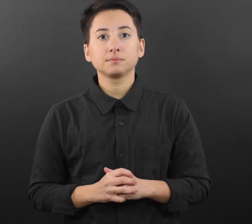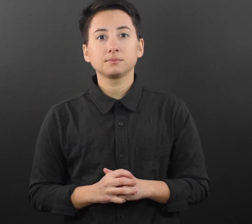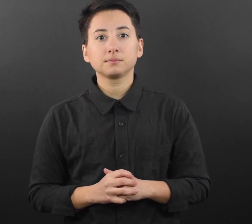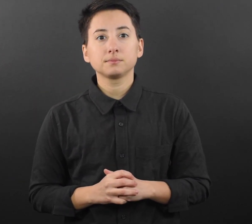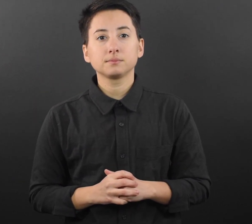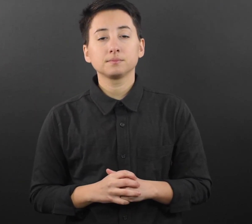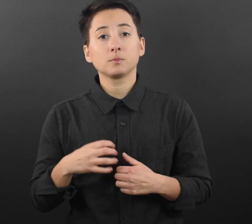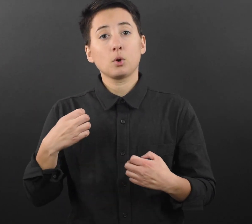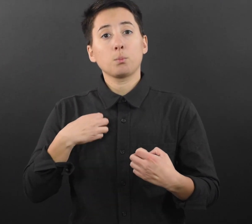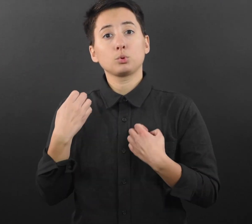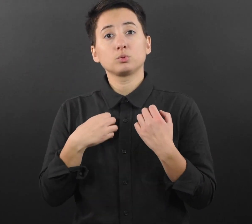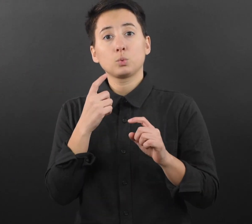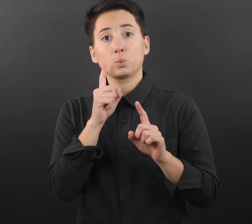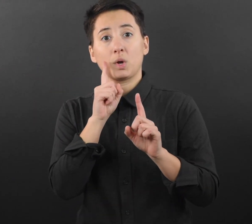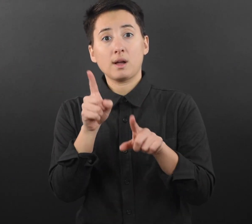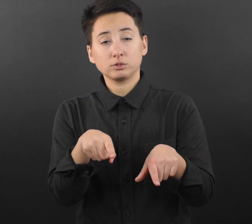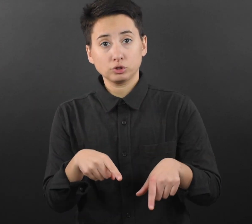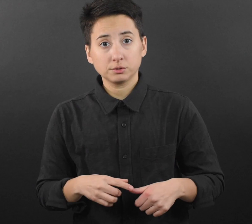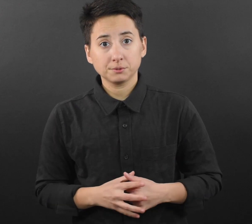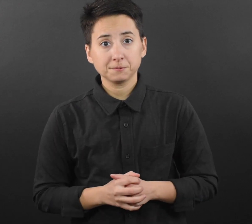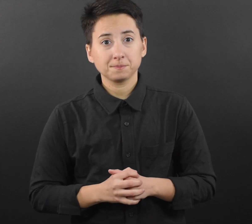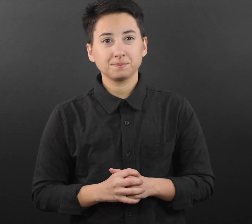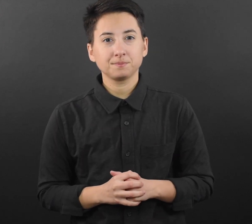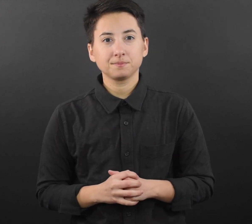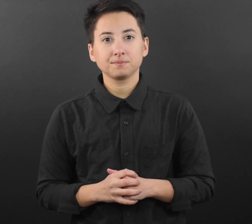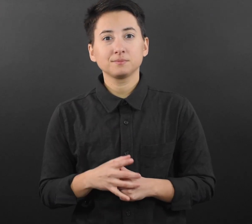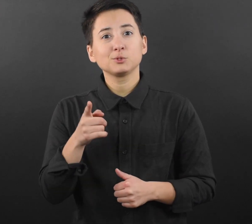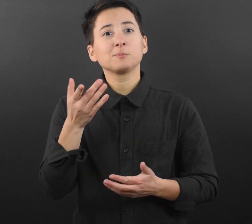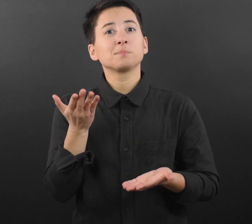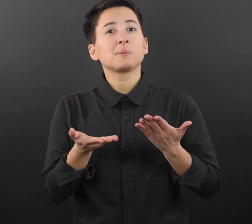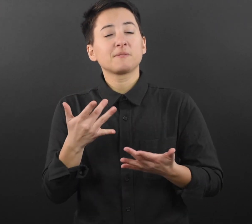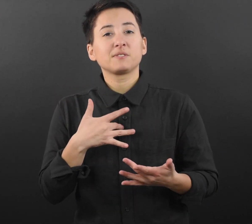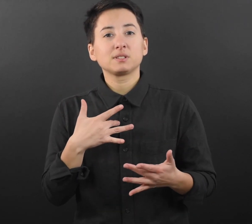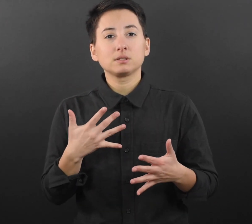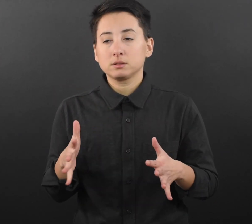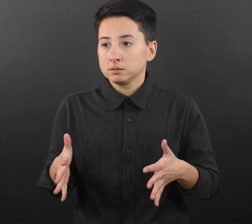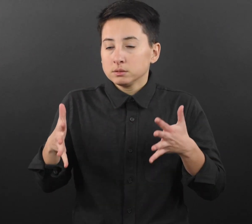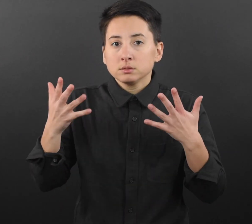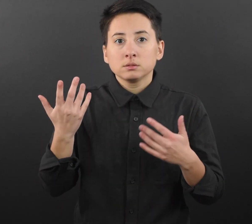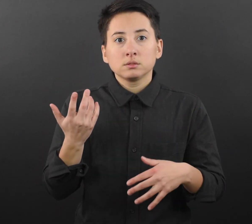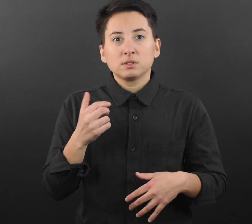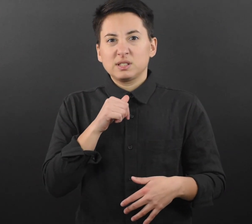Emotional reactions  You may feel anxious, uneasy,